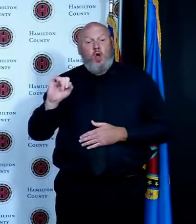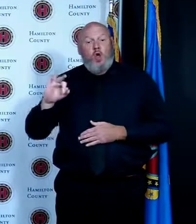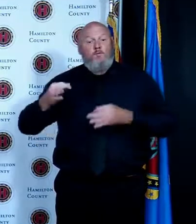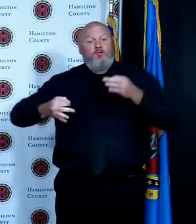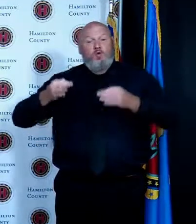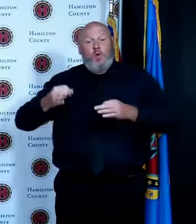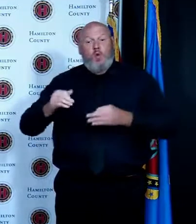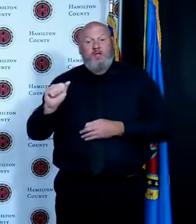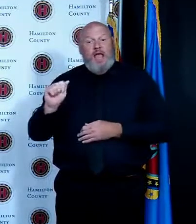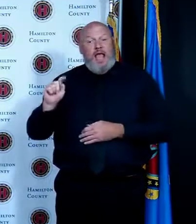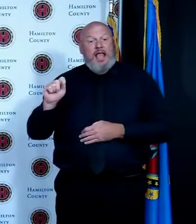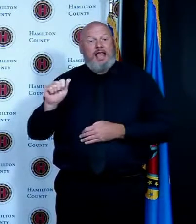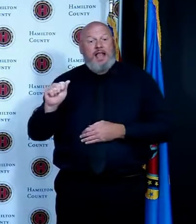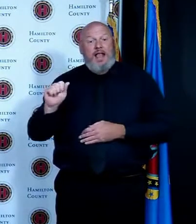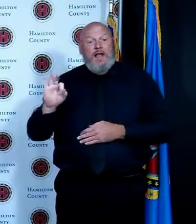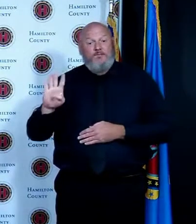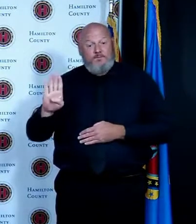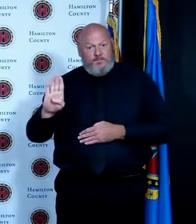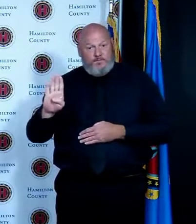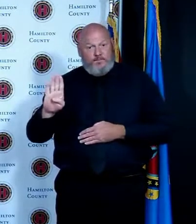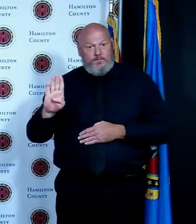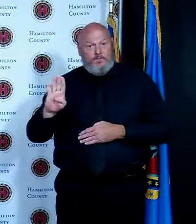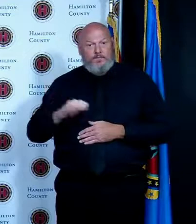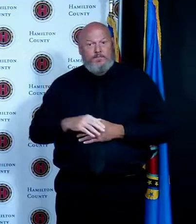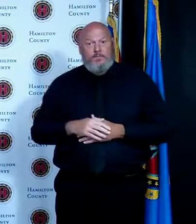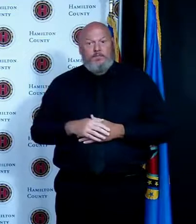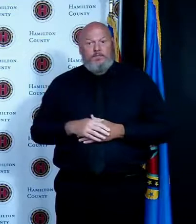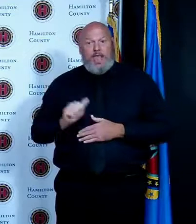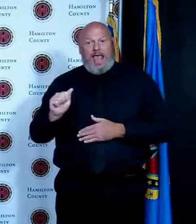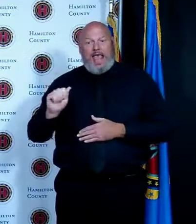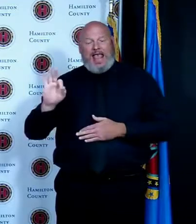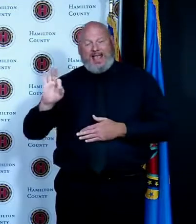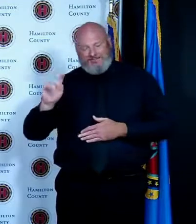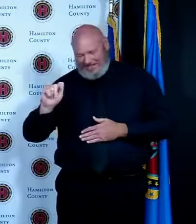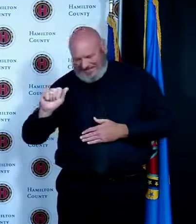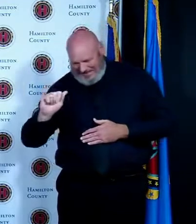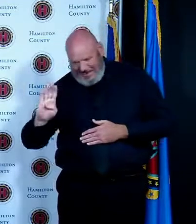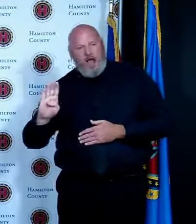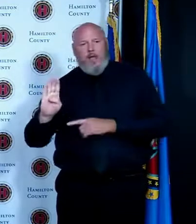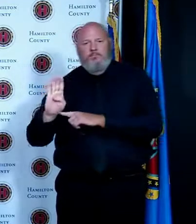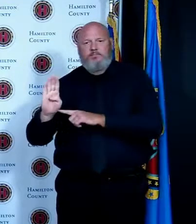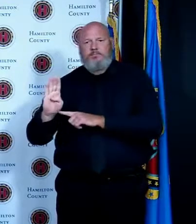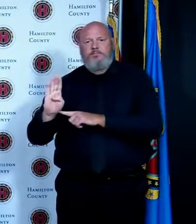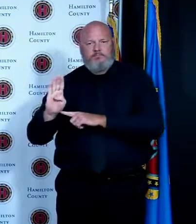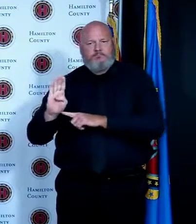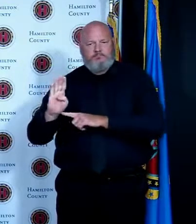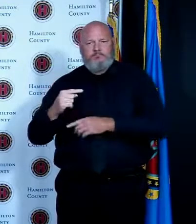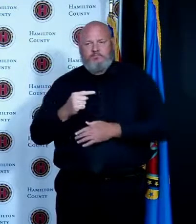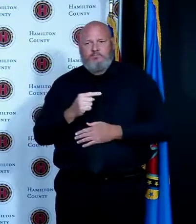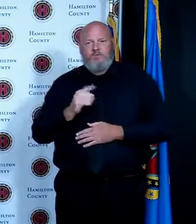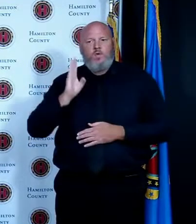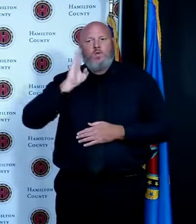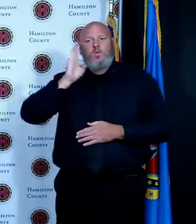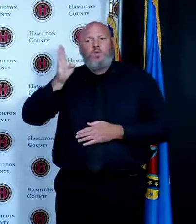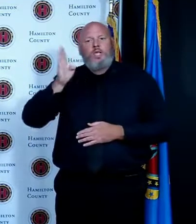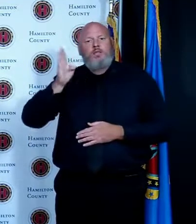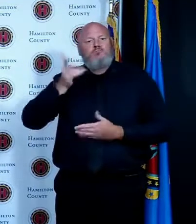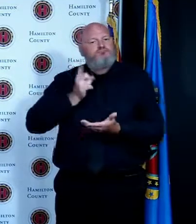that his office has set up for people who are in the eviction process uh lending assistance to those individuals